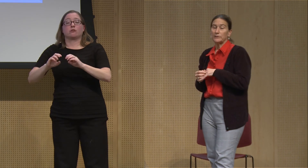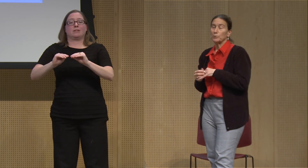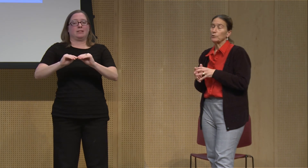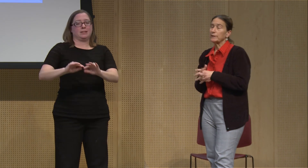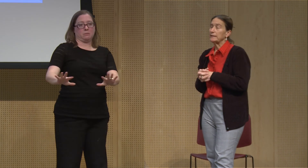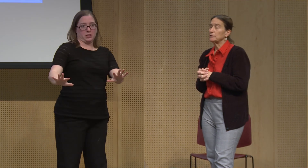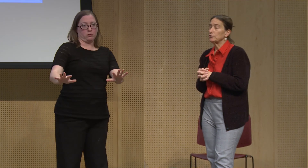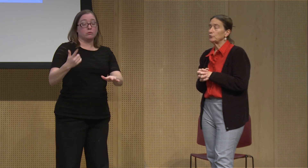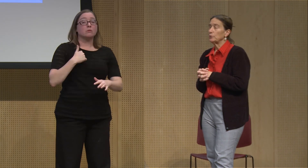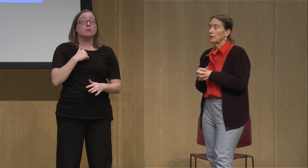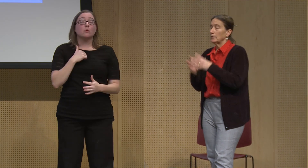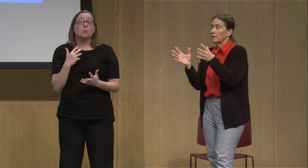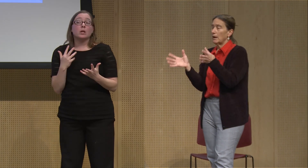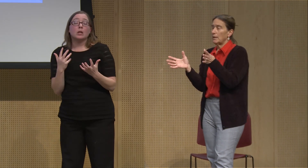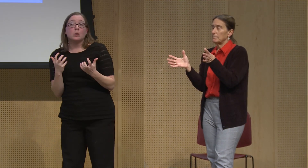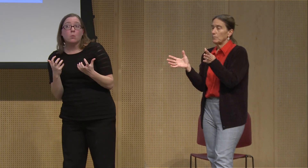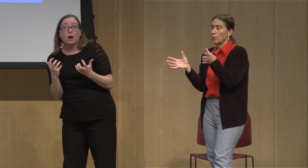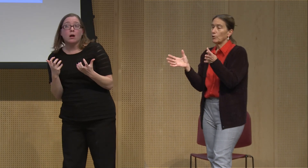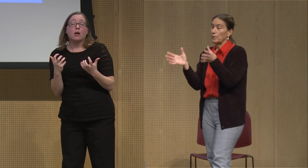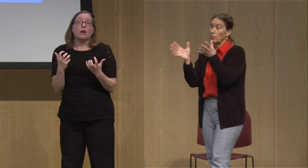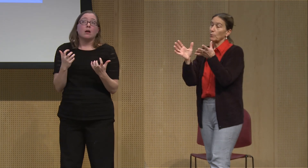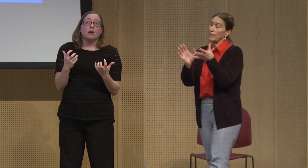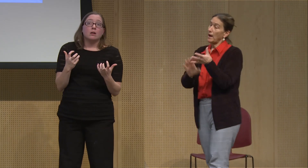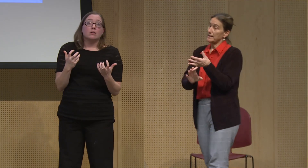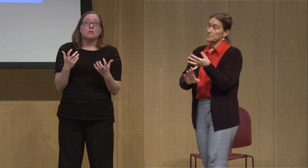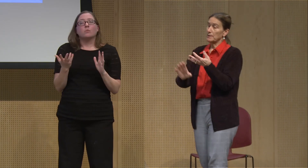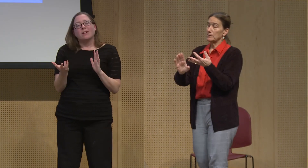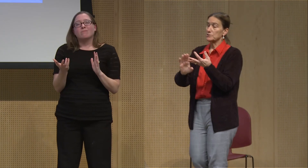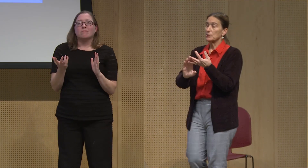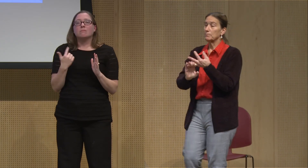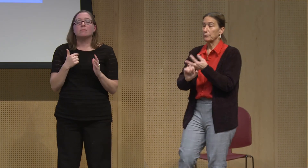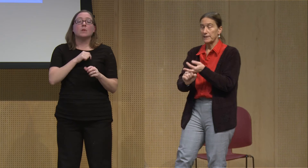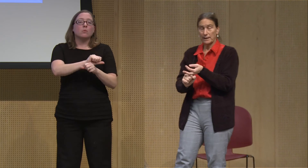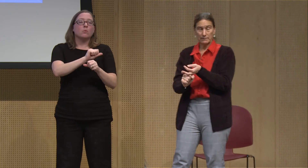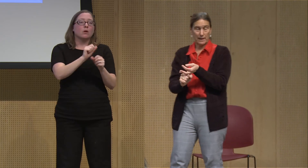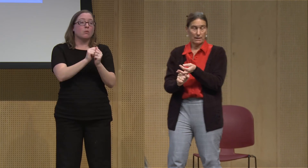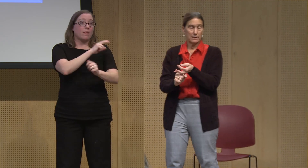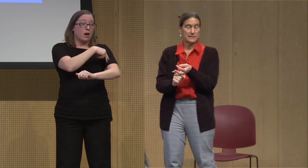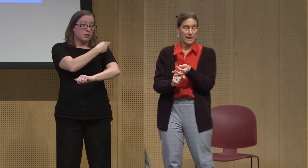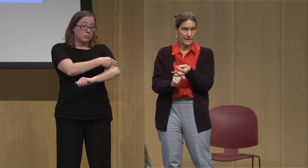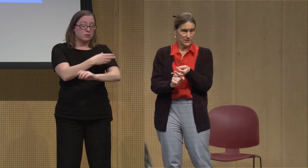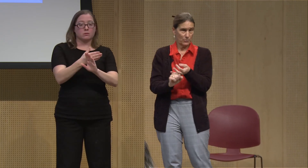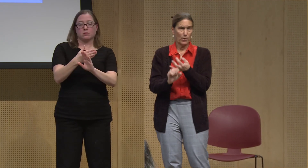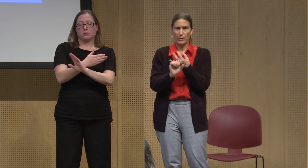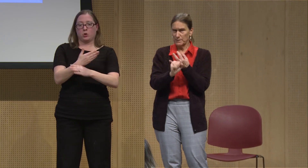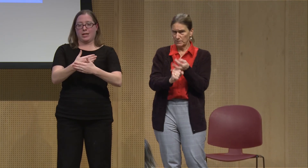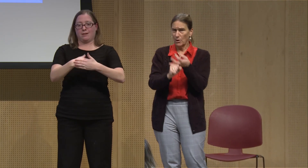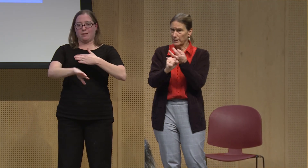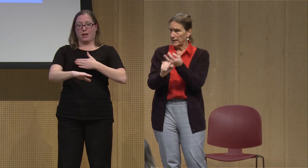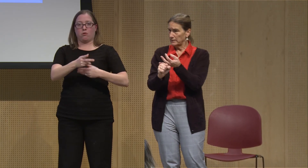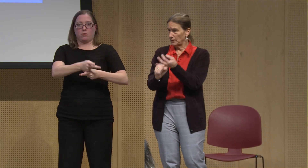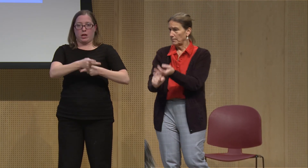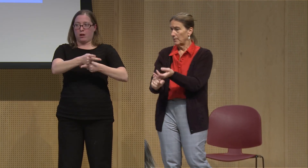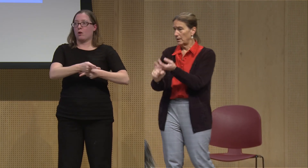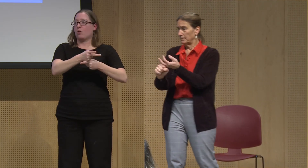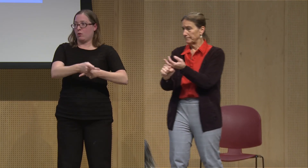WE'RE LOOKING TO, UM, WORK--WE WORK WITH HOSPITALS, PRENATAL CARE SITES. SO WHERE WOMEN GO TO GET THEIR, UM, CARE